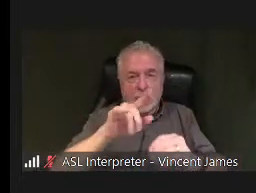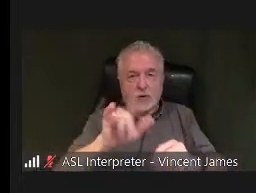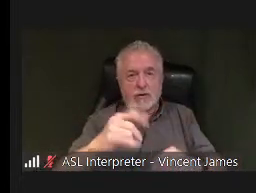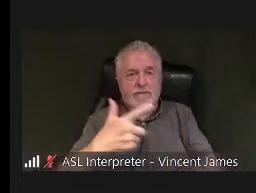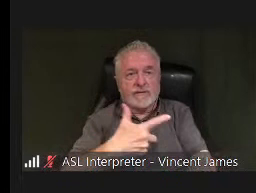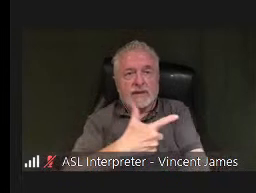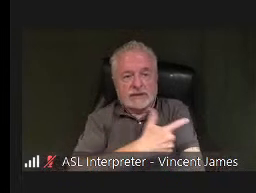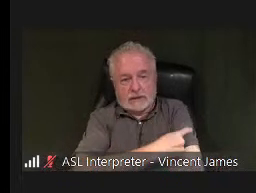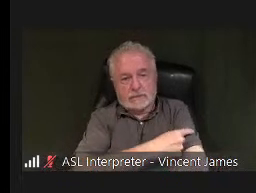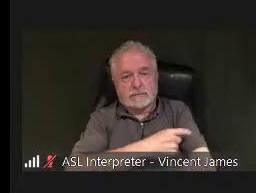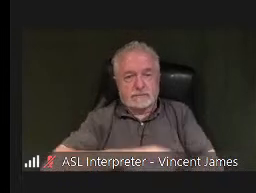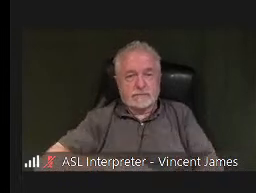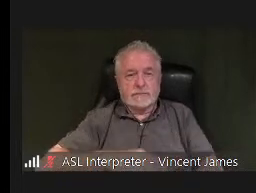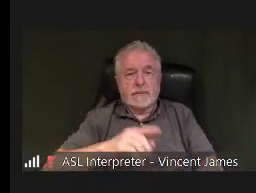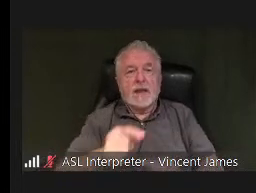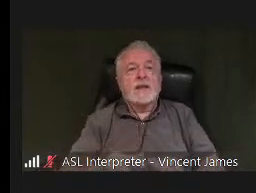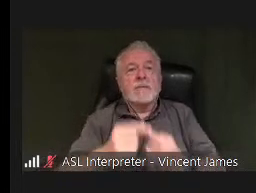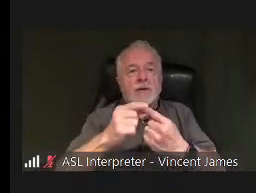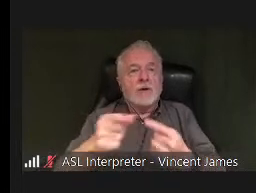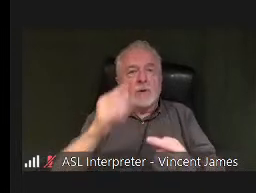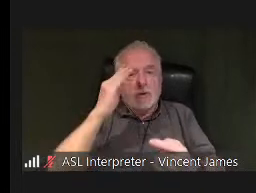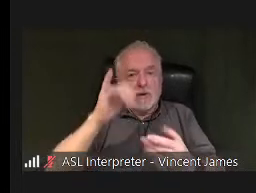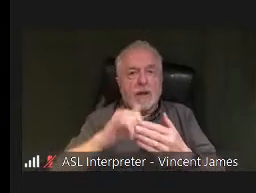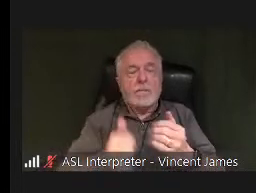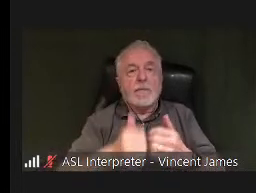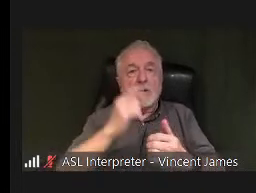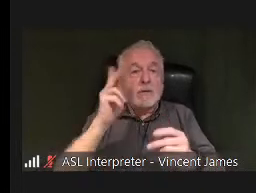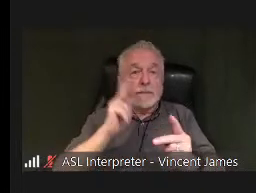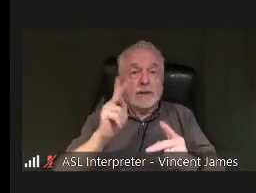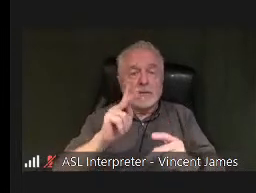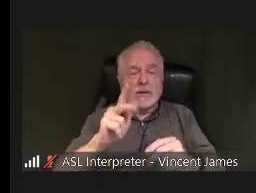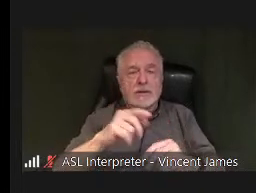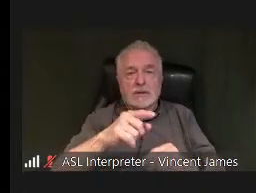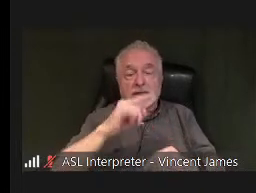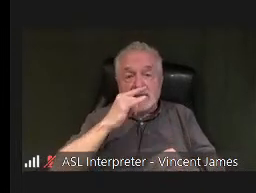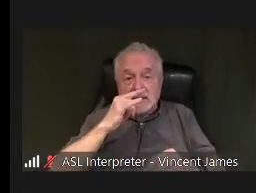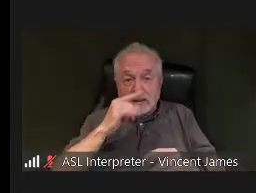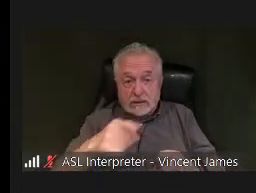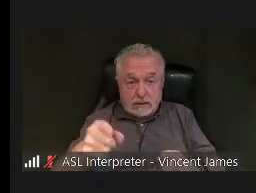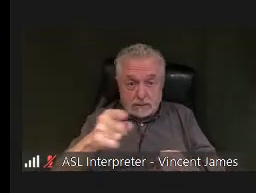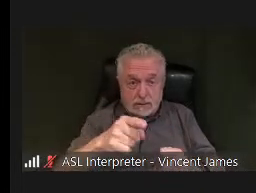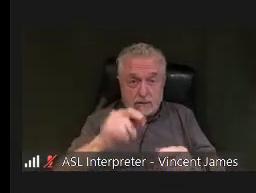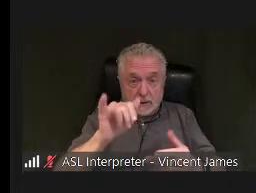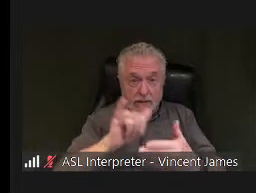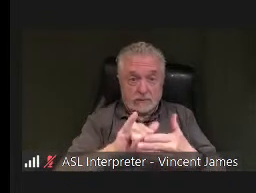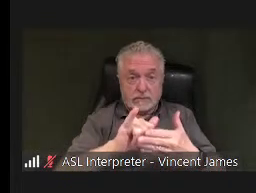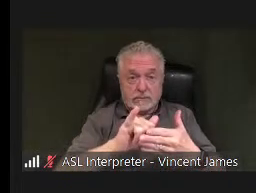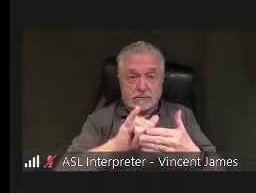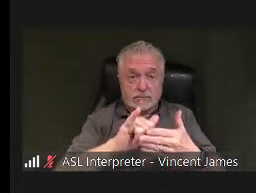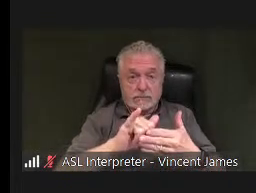vaccinated, especially that we know that most of the people, most of the kids that.